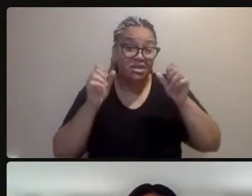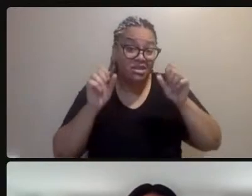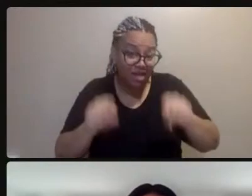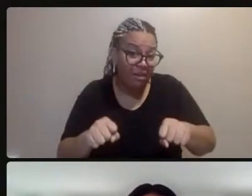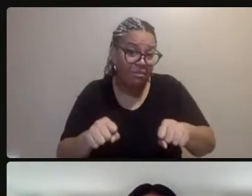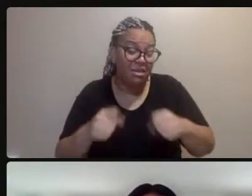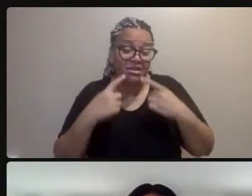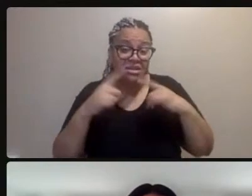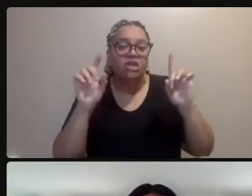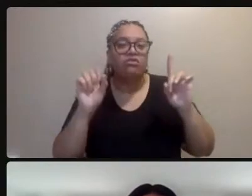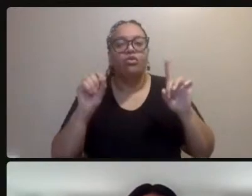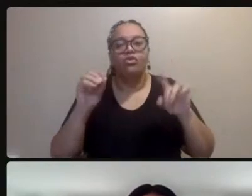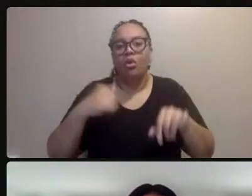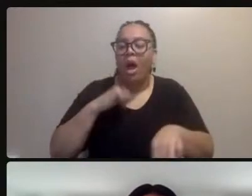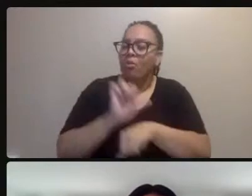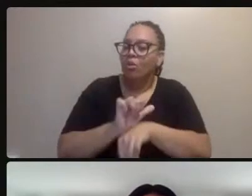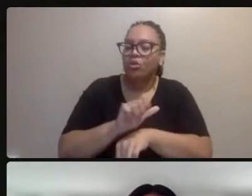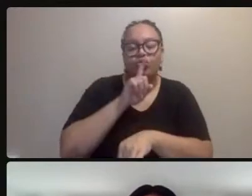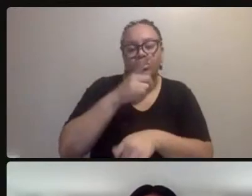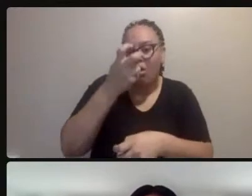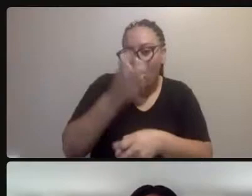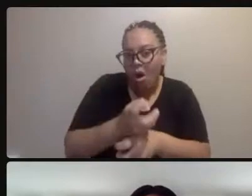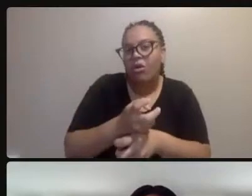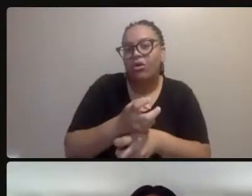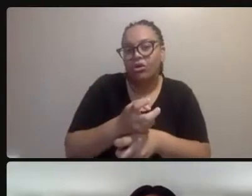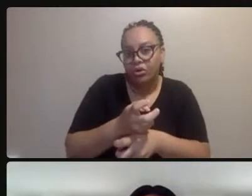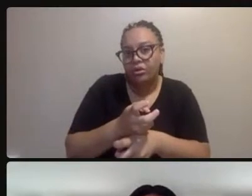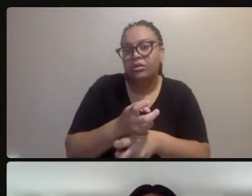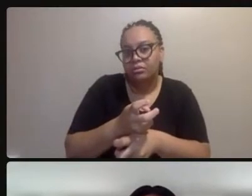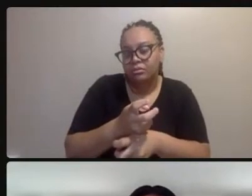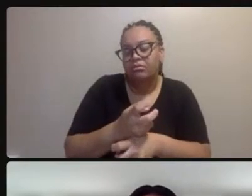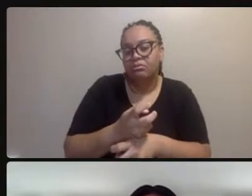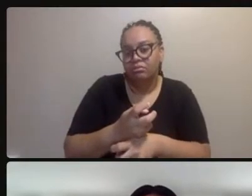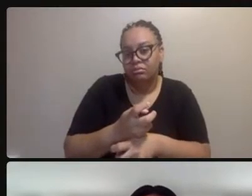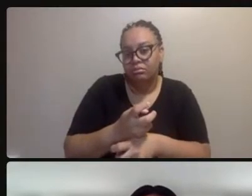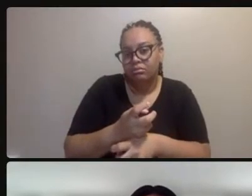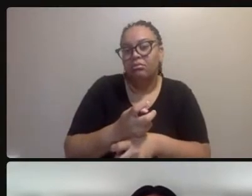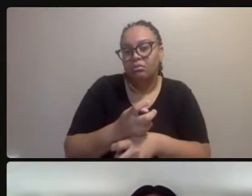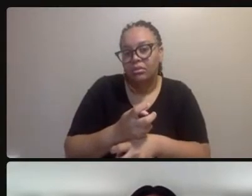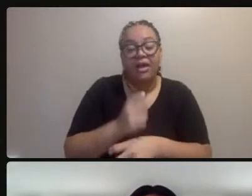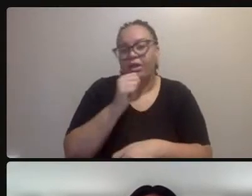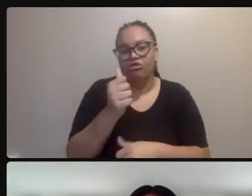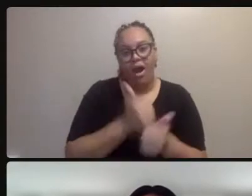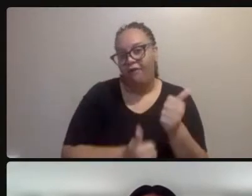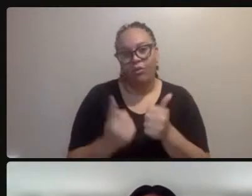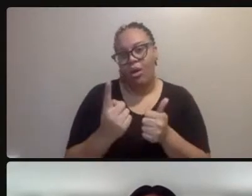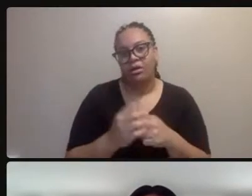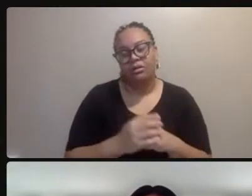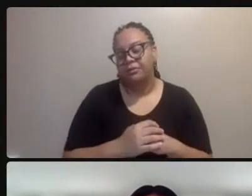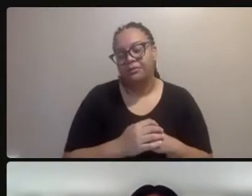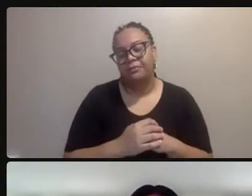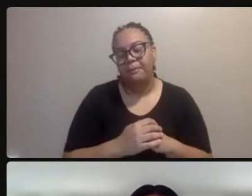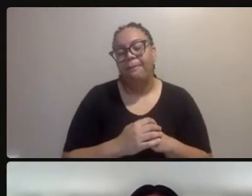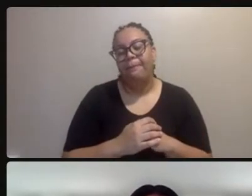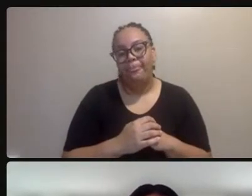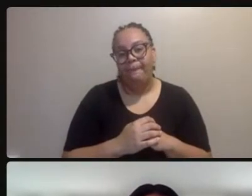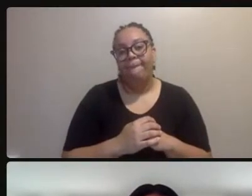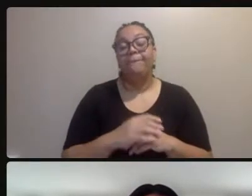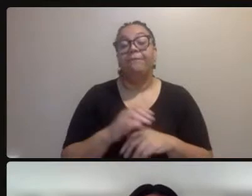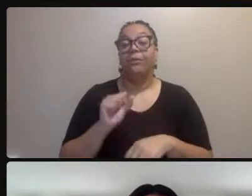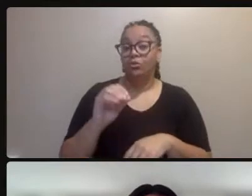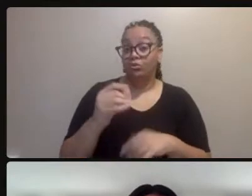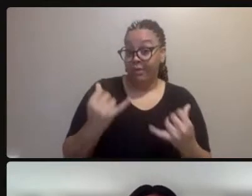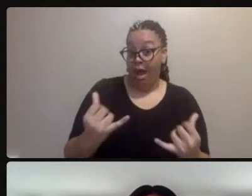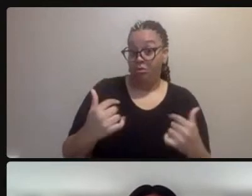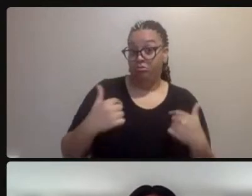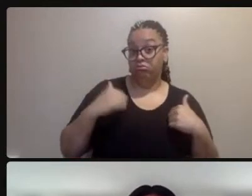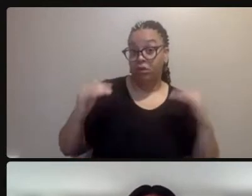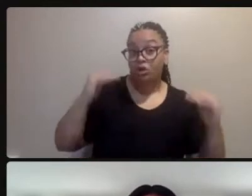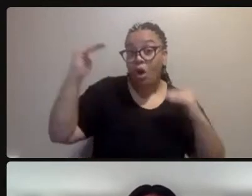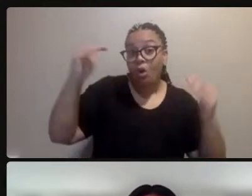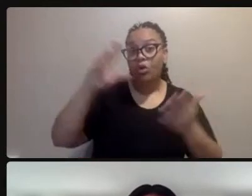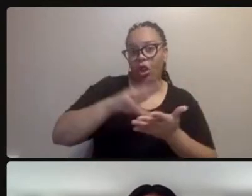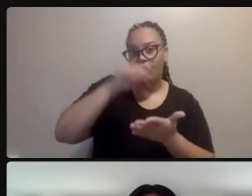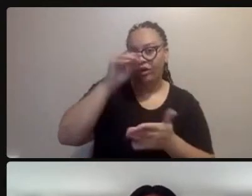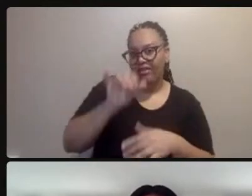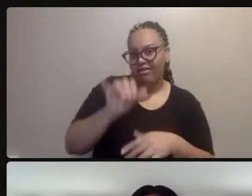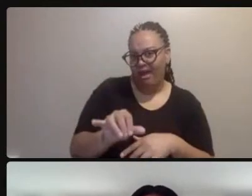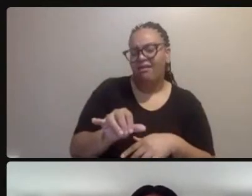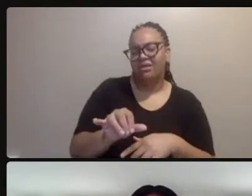BUT I ALWAYS BELIEVED THAT POOR